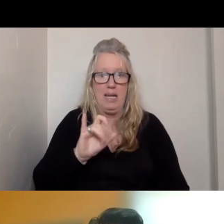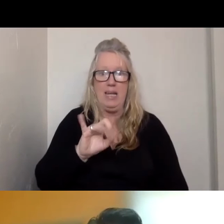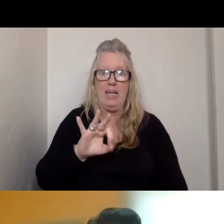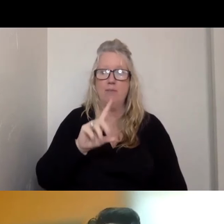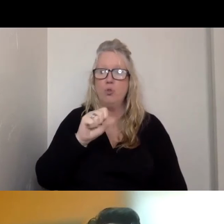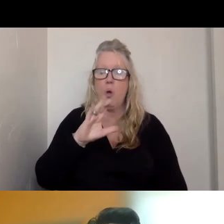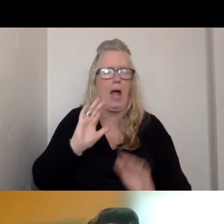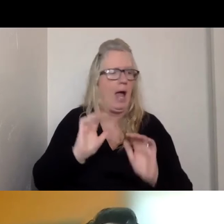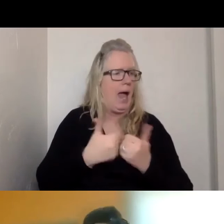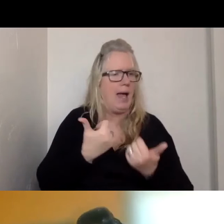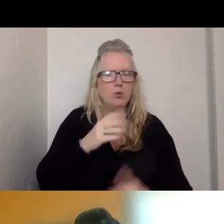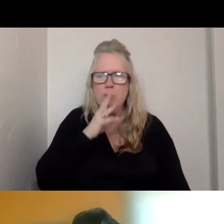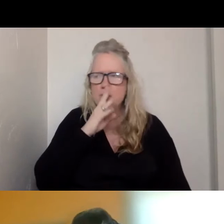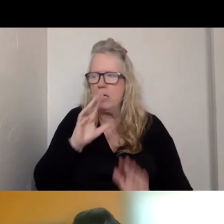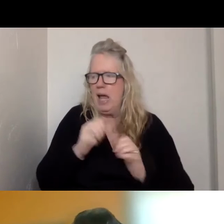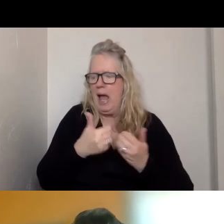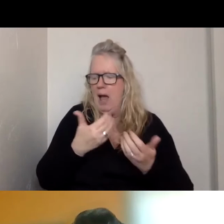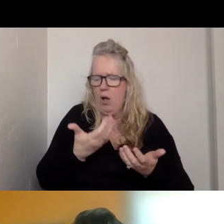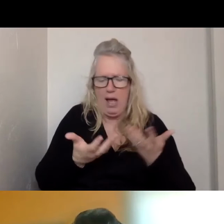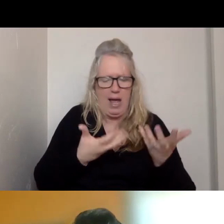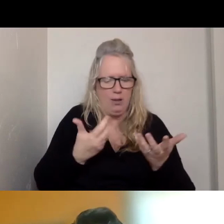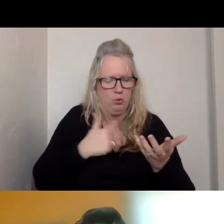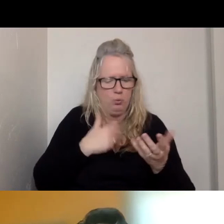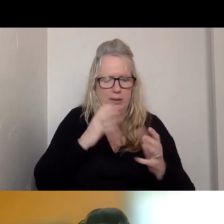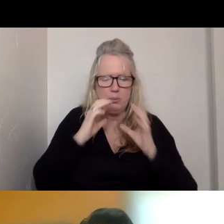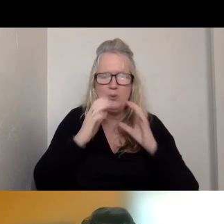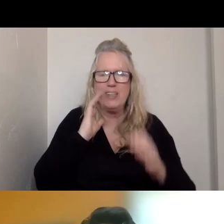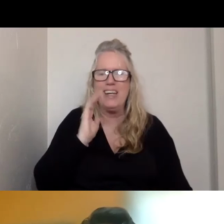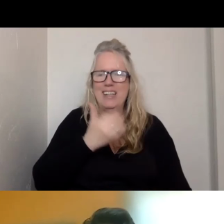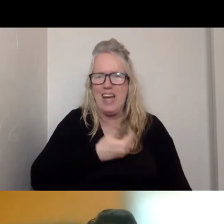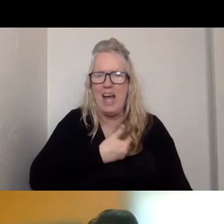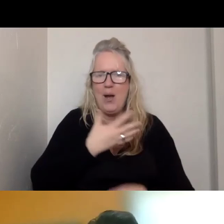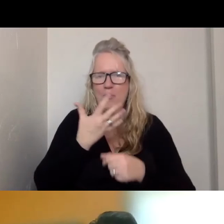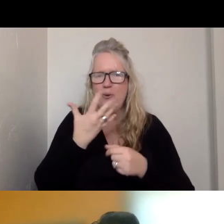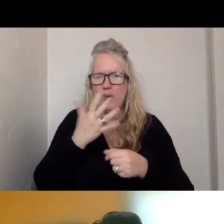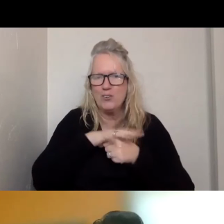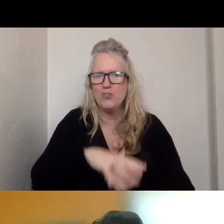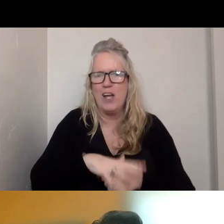OR EXPLAIN OUR STRESS? THIS IS PART OF TAKING A STANCE IN CULTURAL RESPONSIVE SERVICES. SO CULTURAL MISHAPS IN TERMS OF